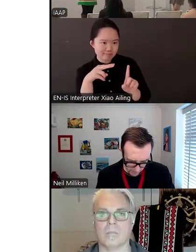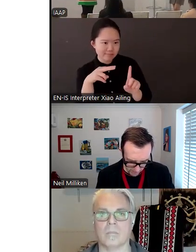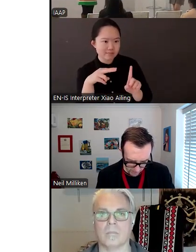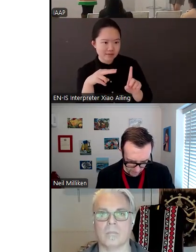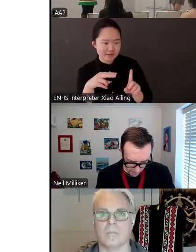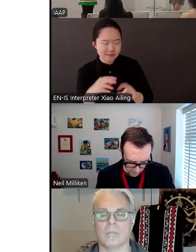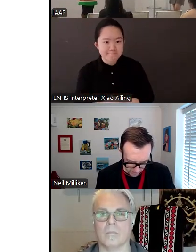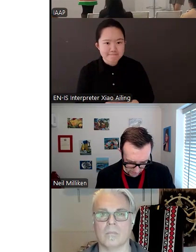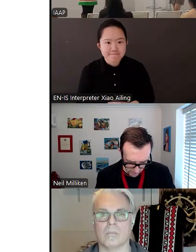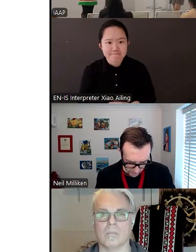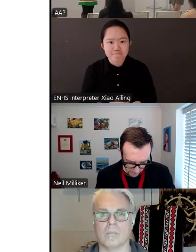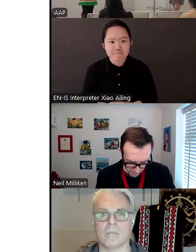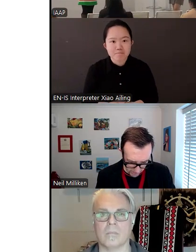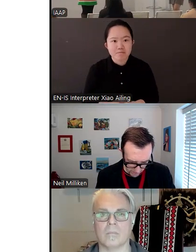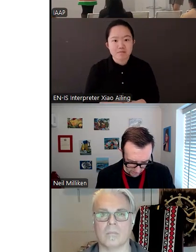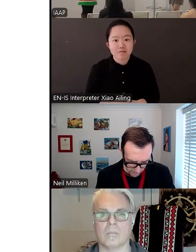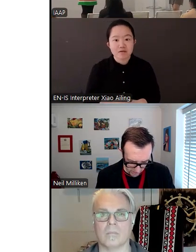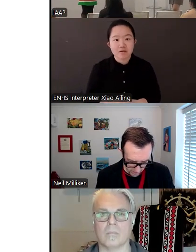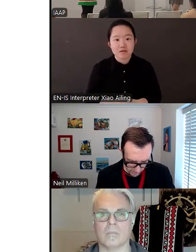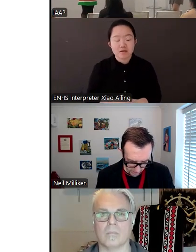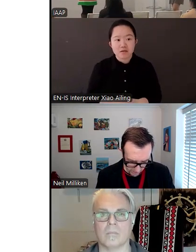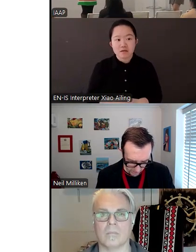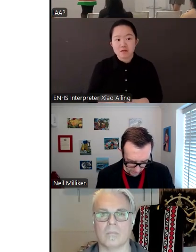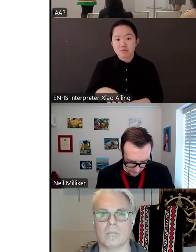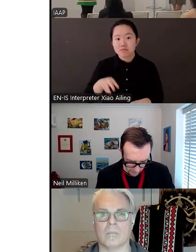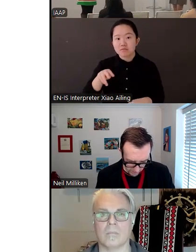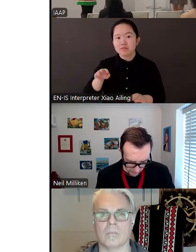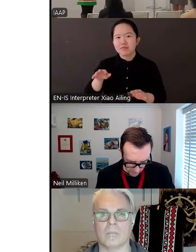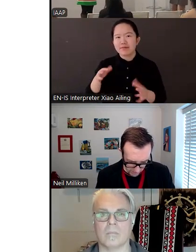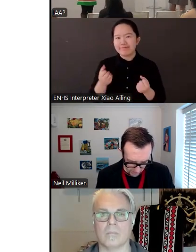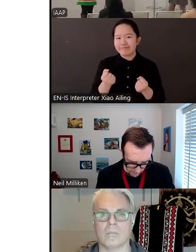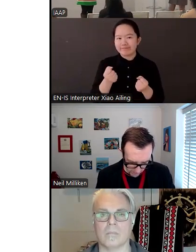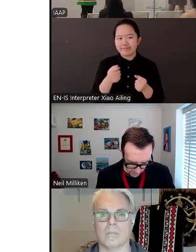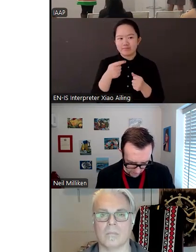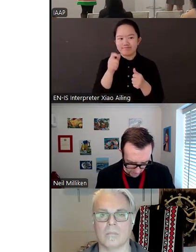take these very specific turns and the ways of doing it.